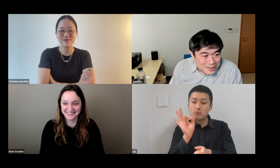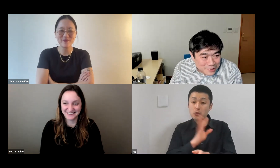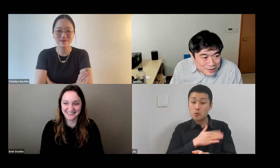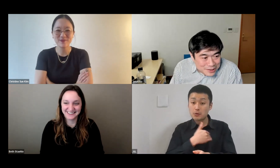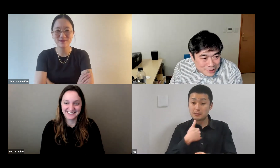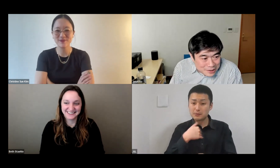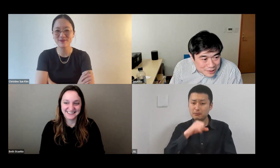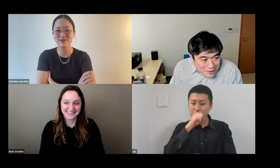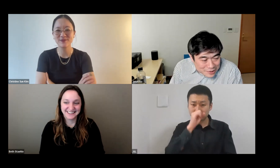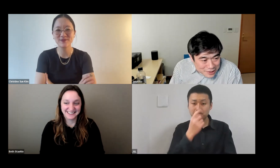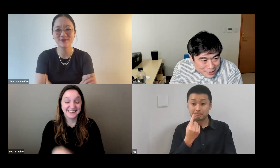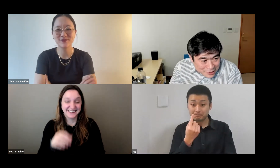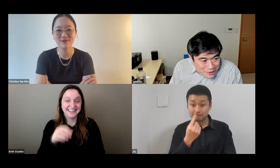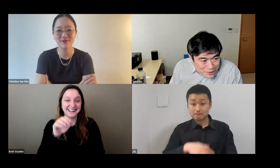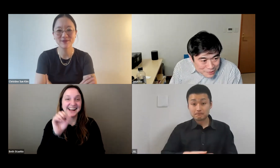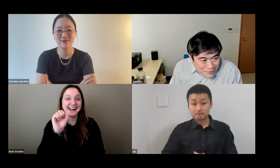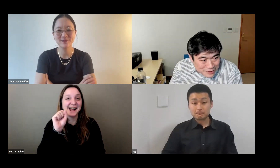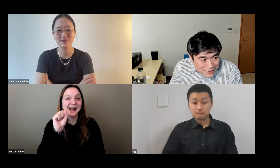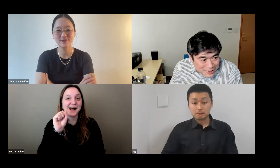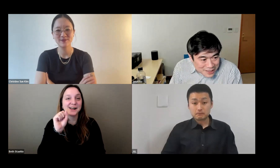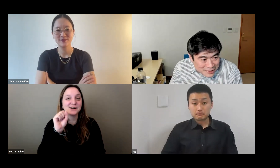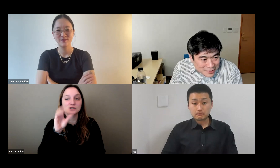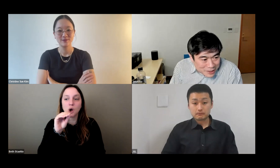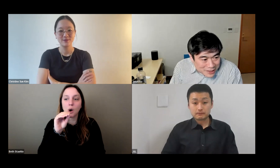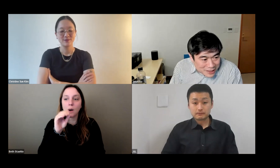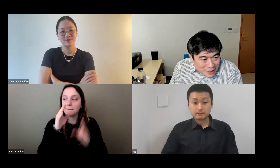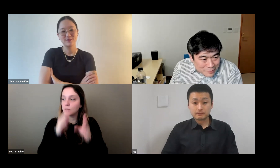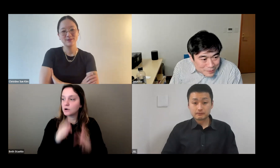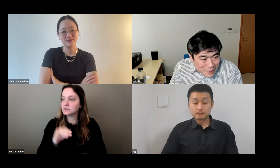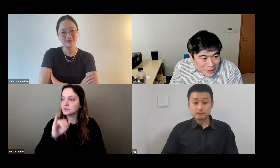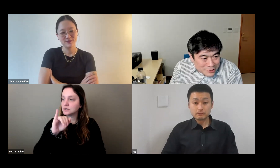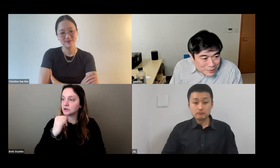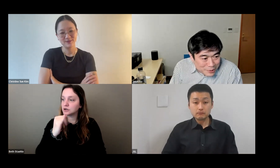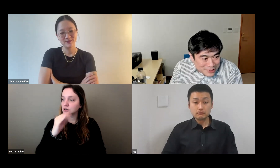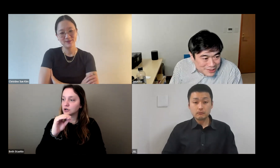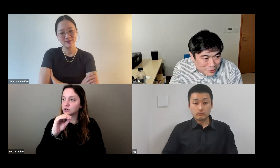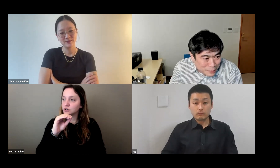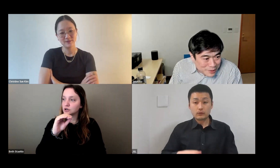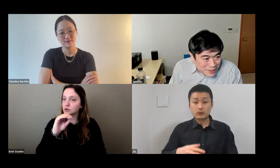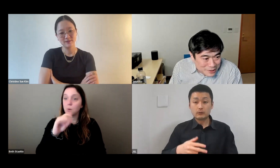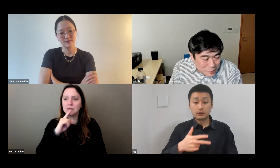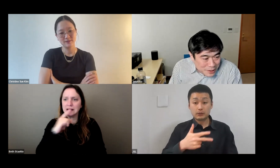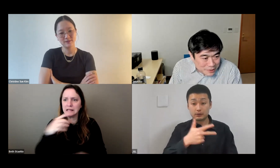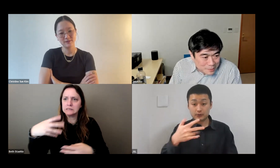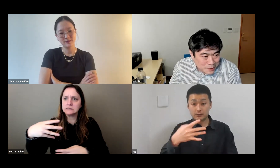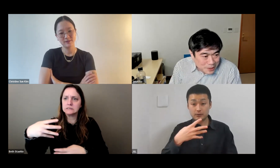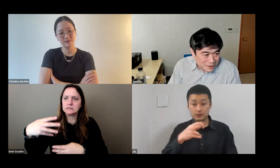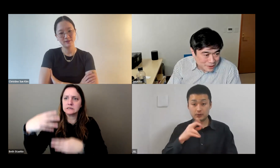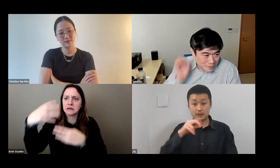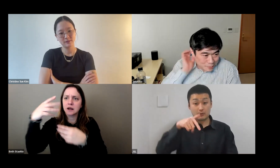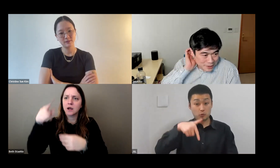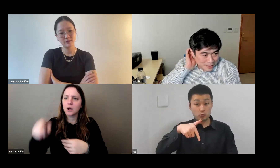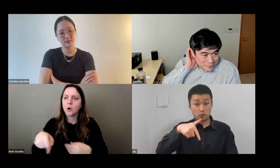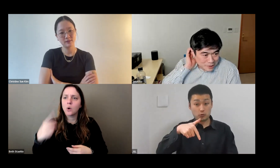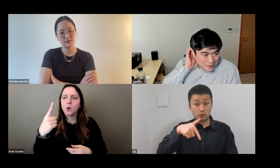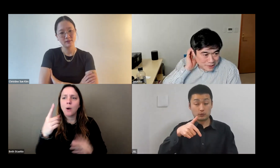So there’s a… Joseph… A bunch of questions in one message, but I’ll just pick the top one which is